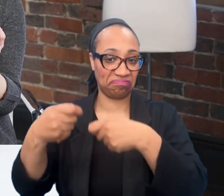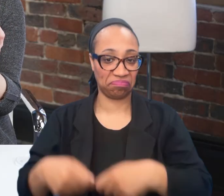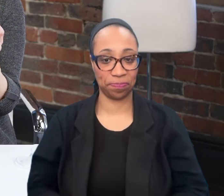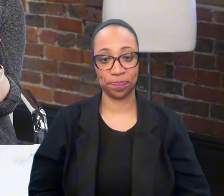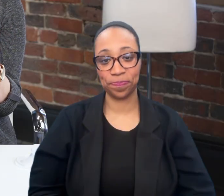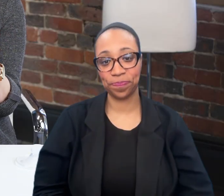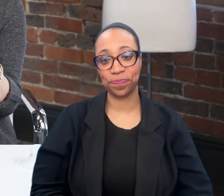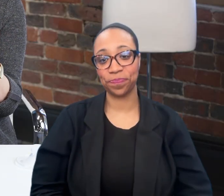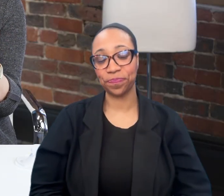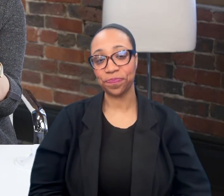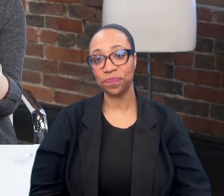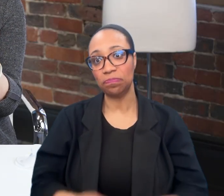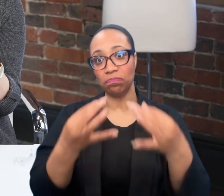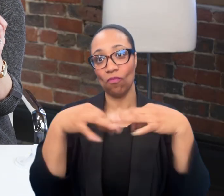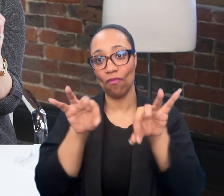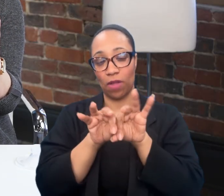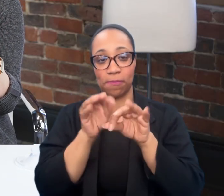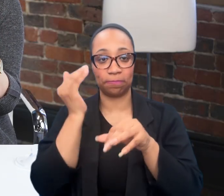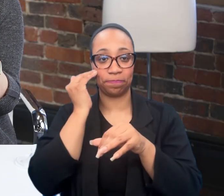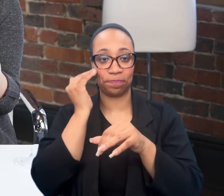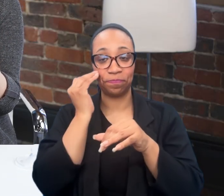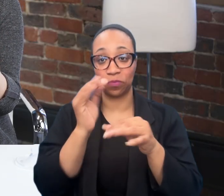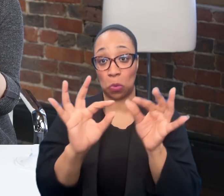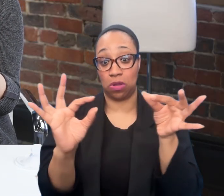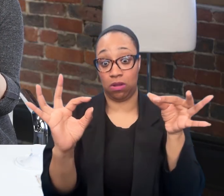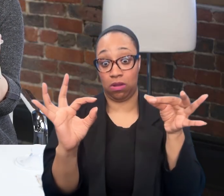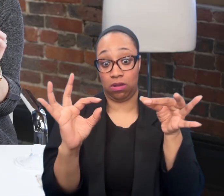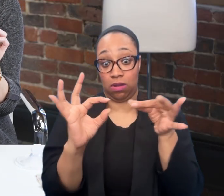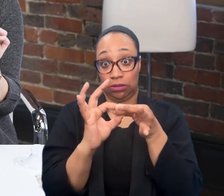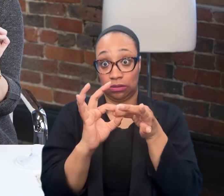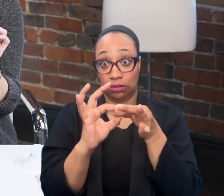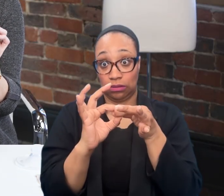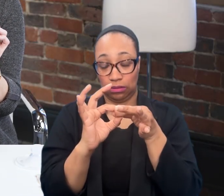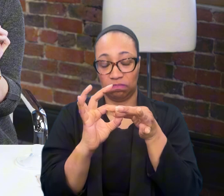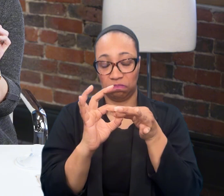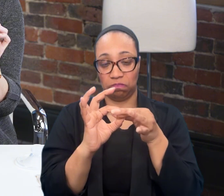know whatever is easiest for you to get it on trying to keep the pressure on the base